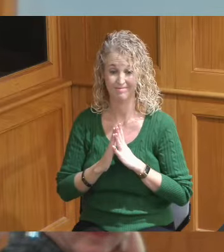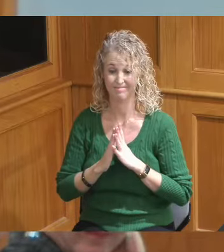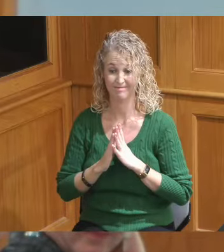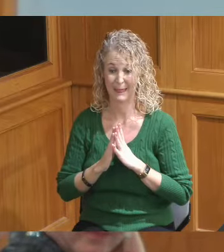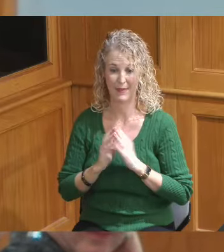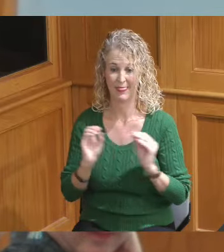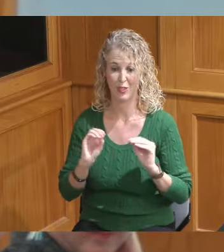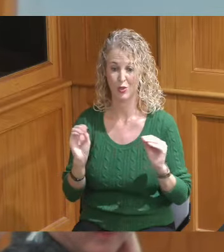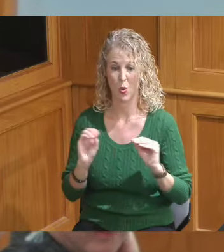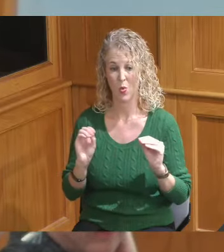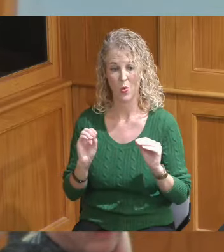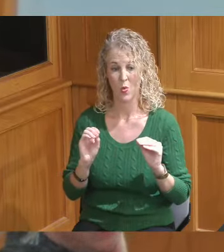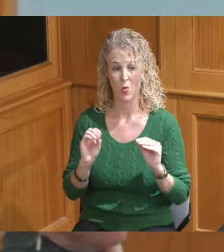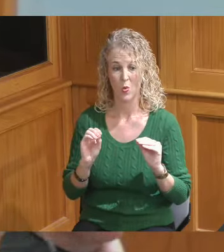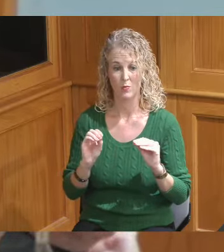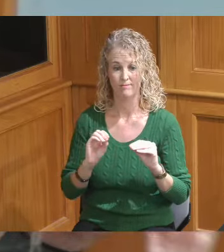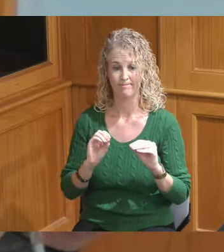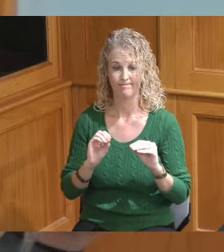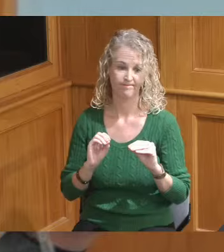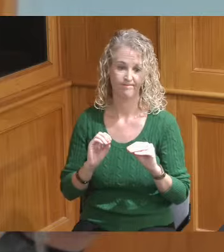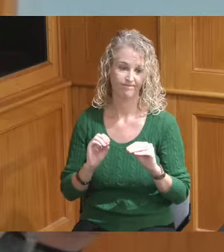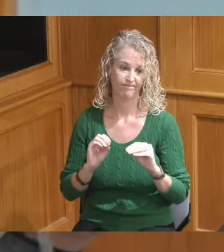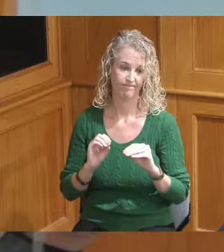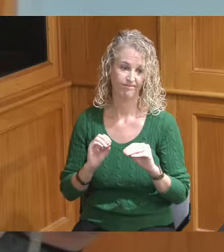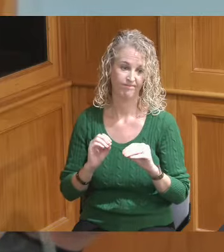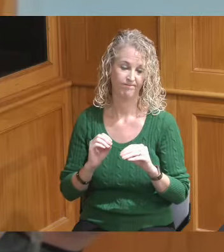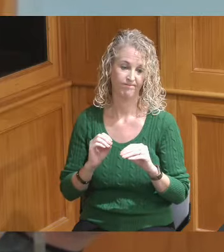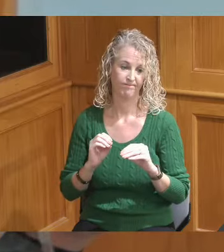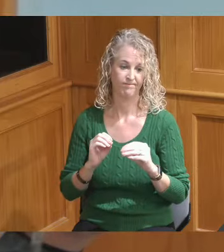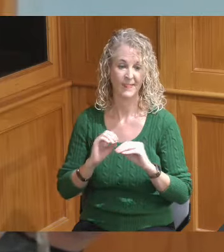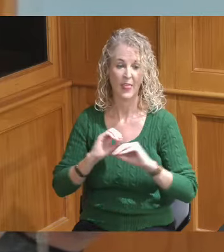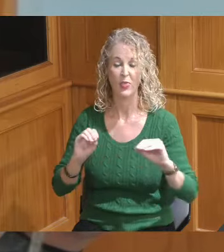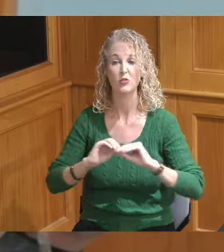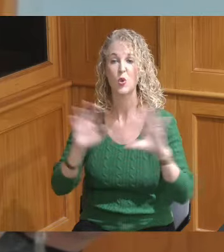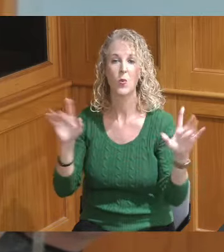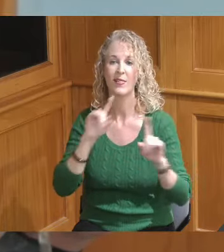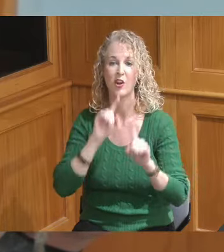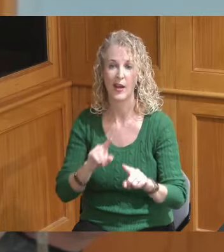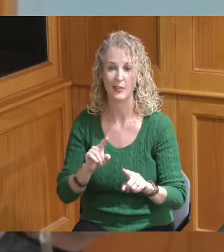or the other besides the cost estimates that we have today. we're expecting to continue to work